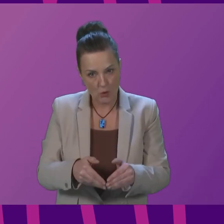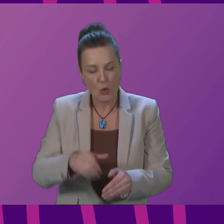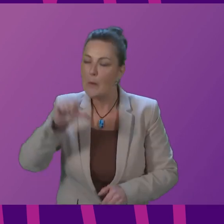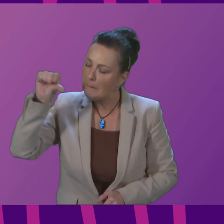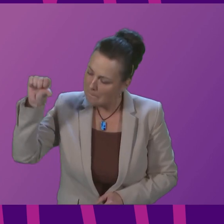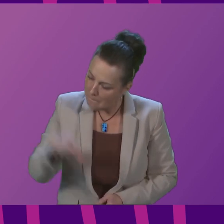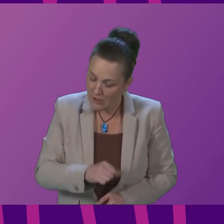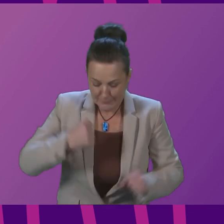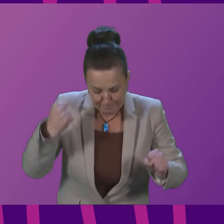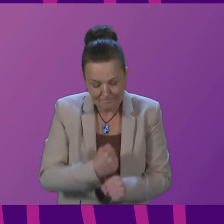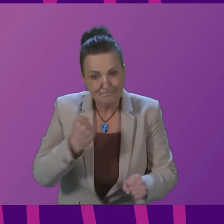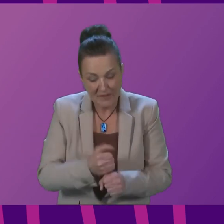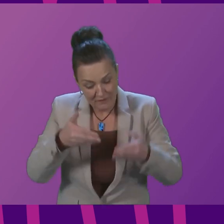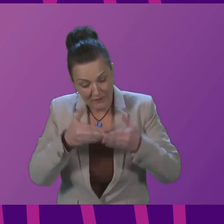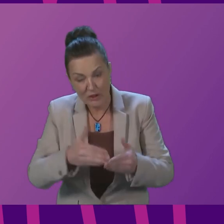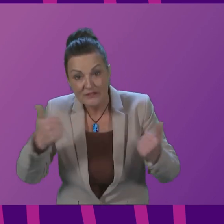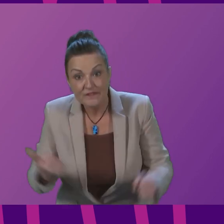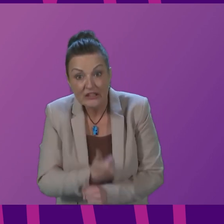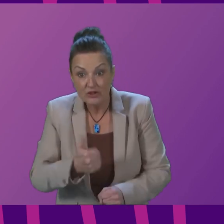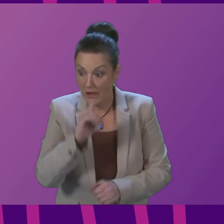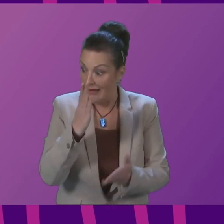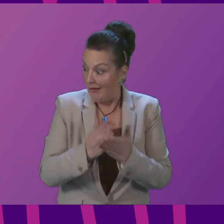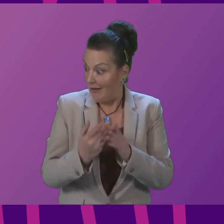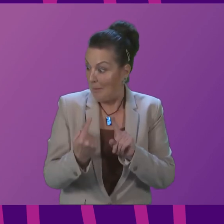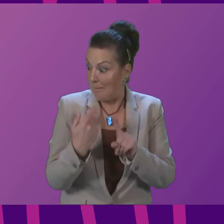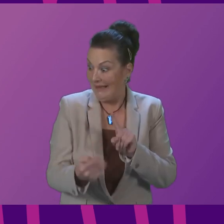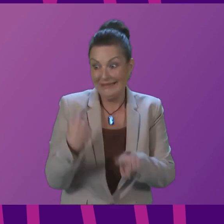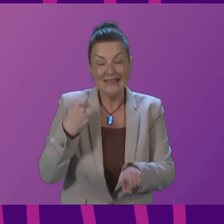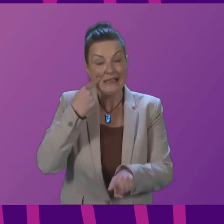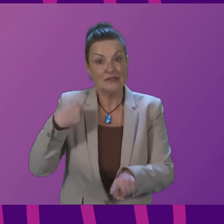A key milestone in that vein was delivered yesterday.